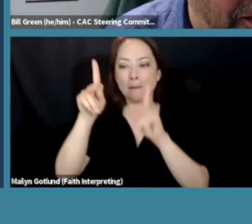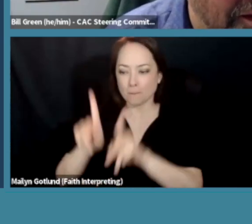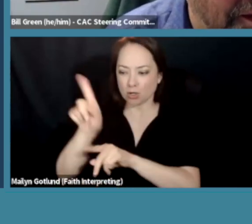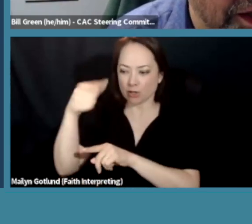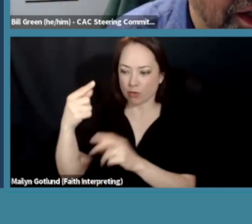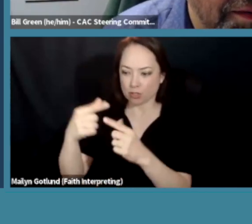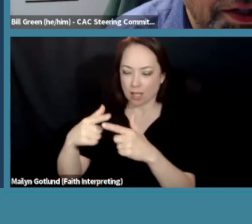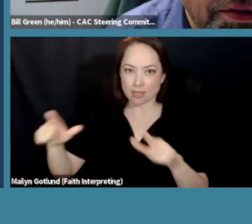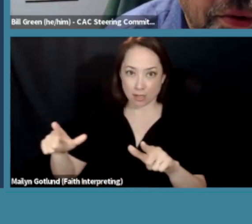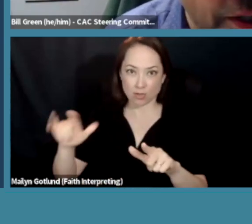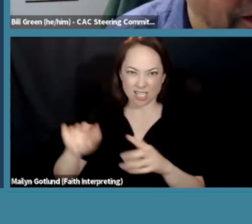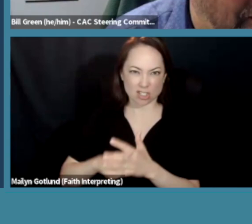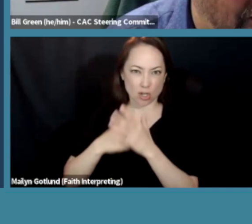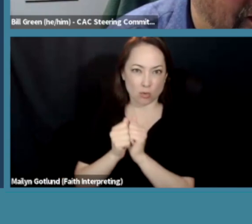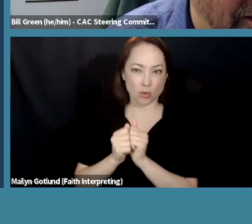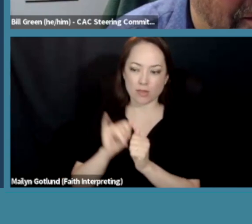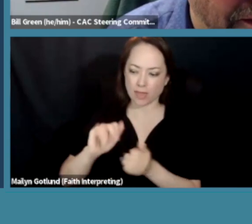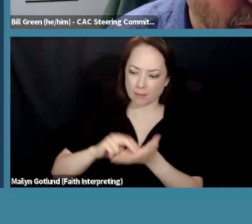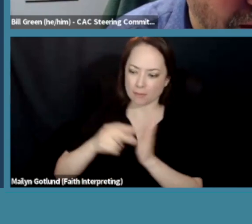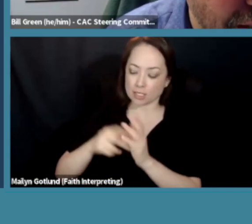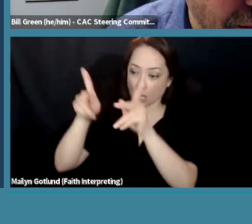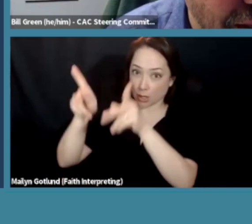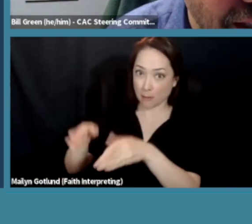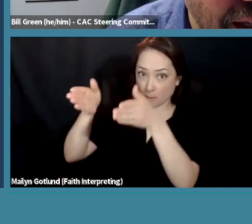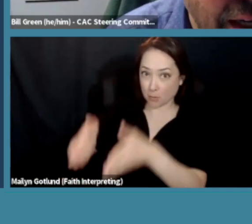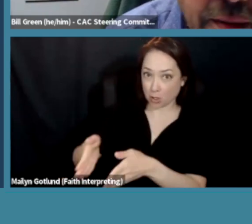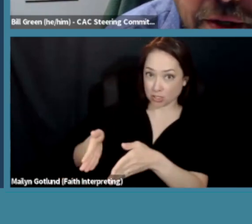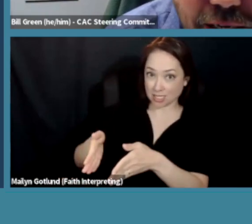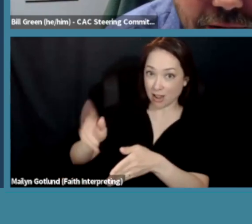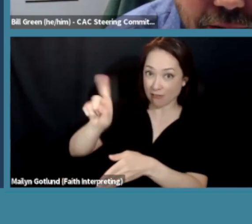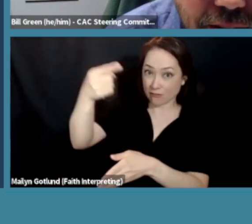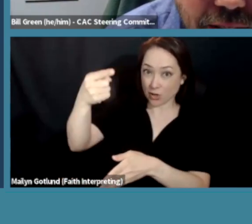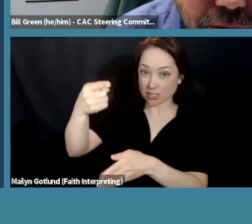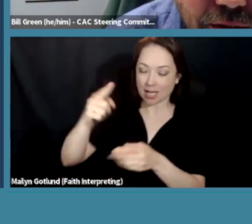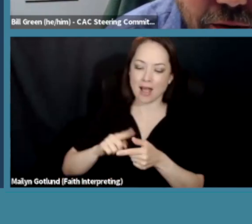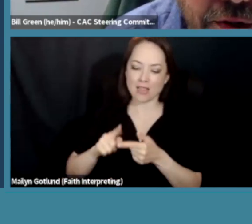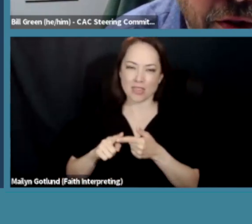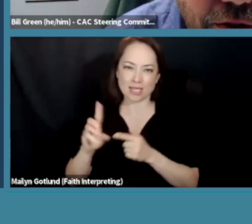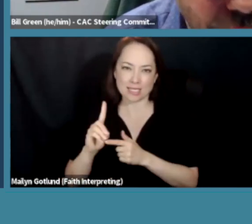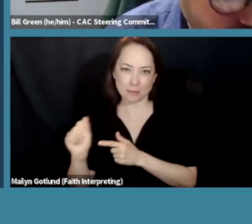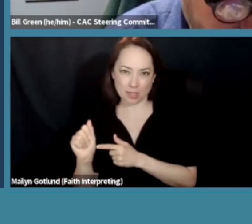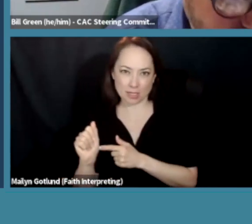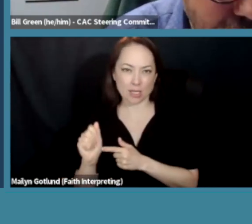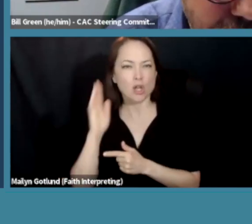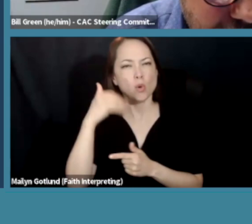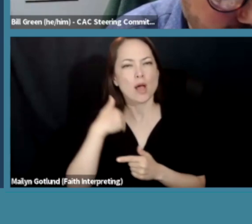Person-First Language puts the person before the disability. And I'm going to have some examples in the future, or the next slide.